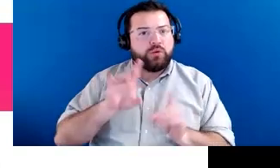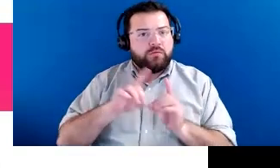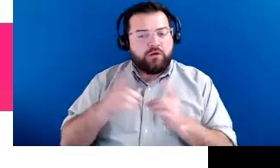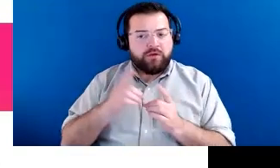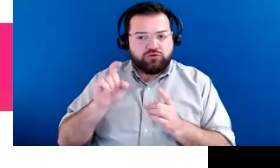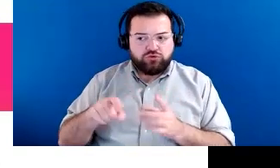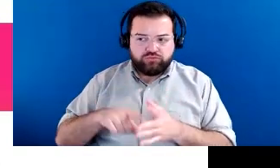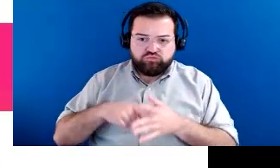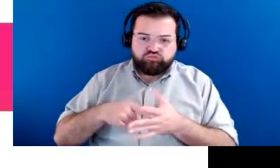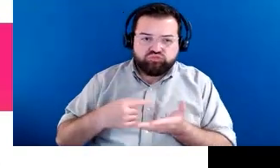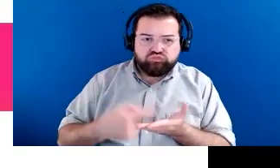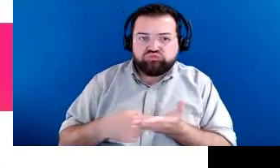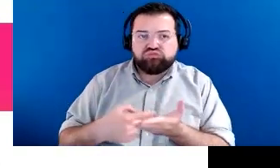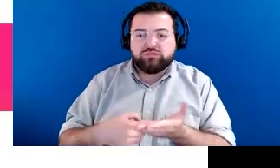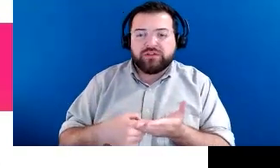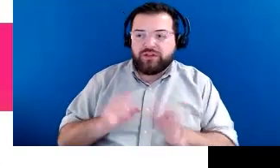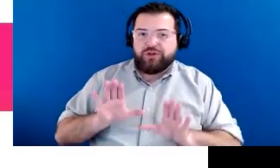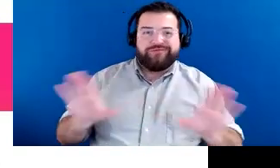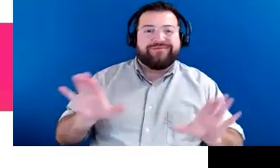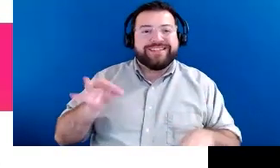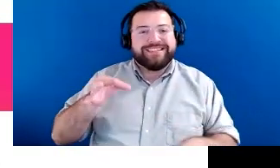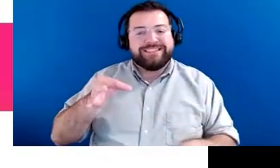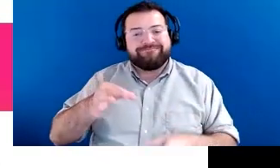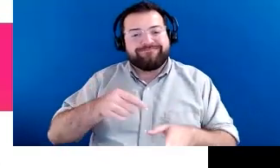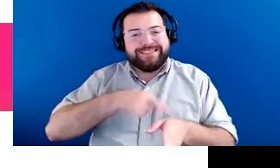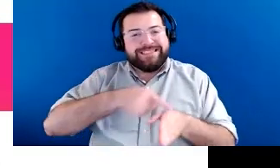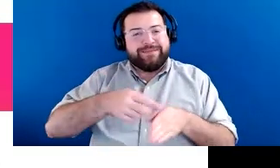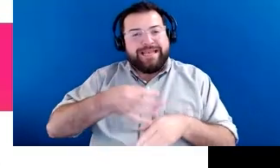and, you know, discipline experts is probably going to be, your best bet.